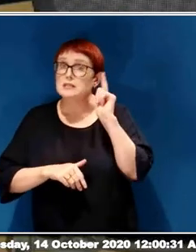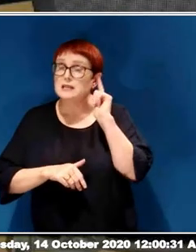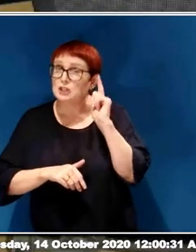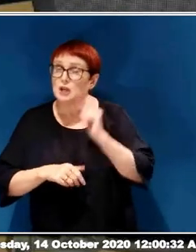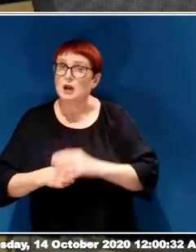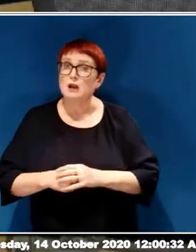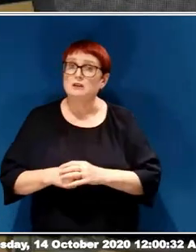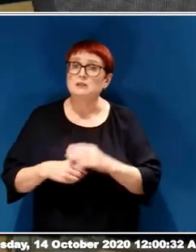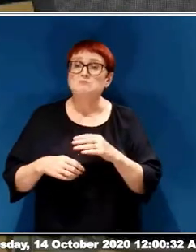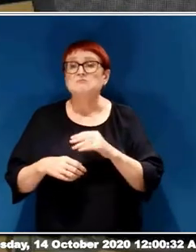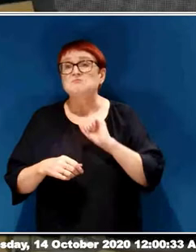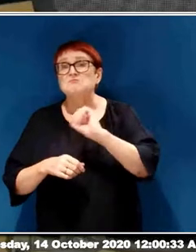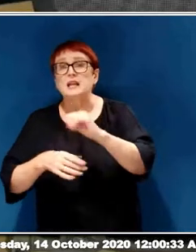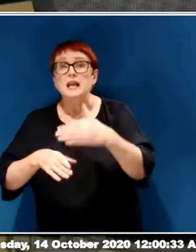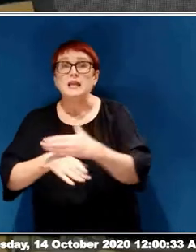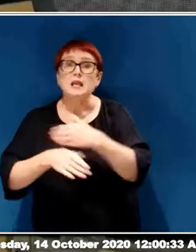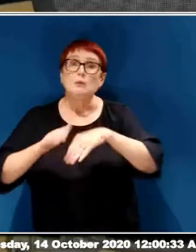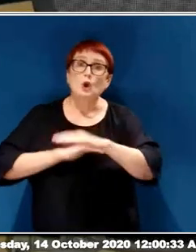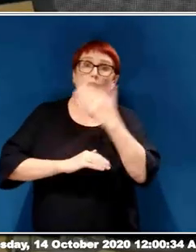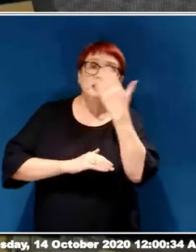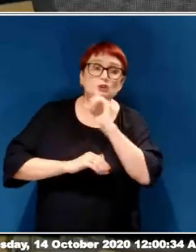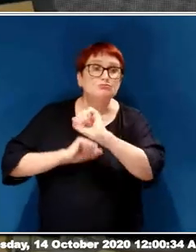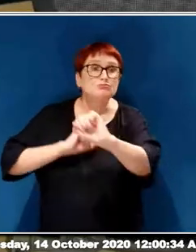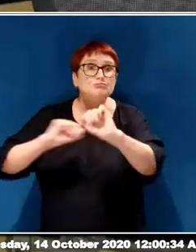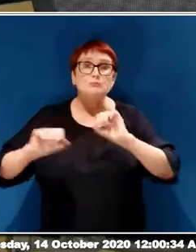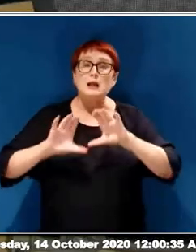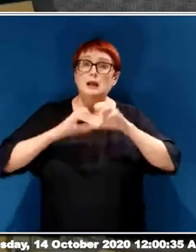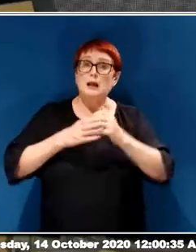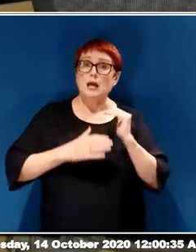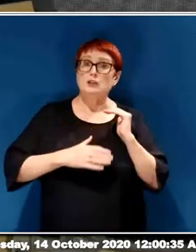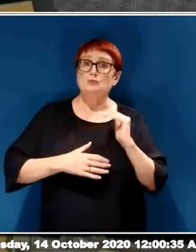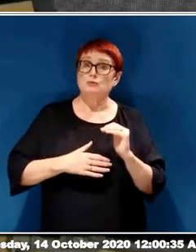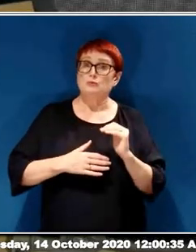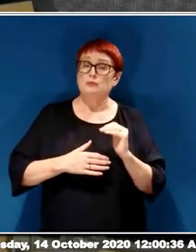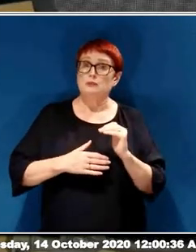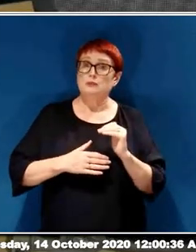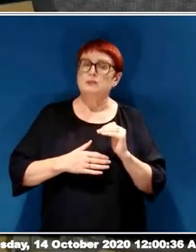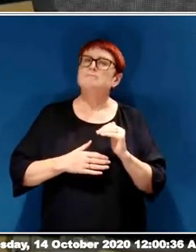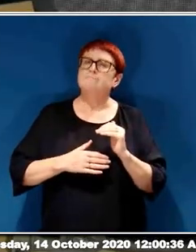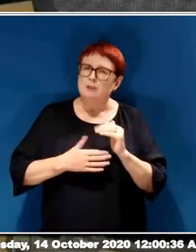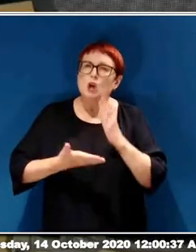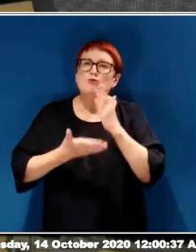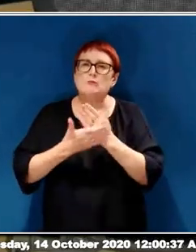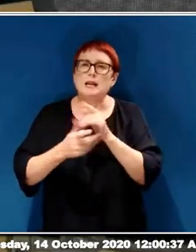That evidence suggests that the most effective and equitable way to support